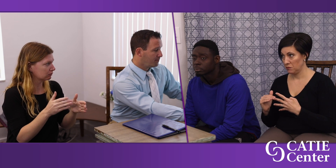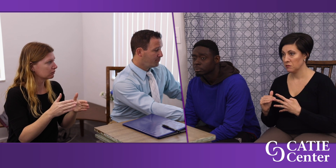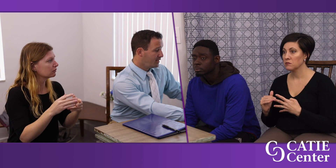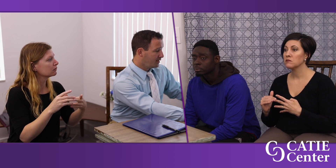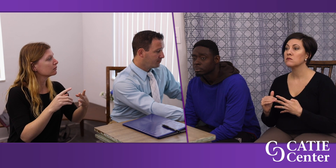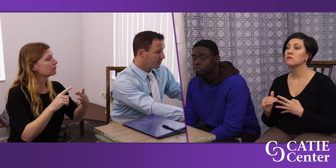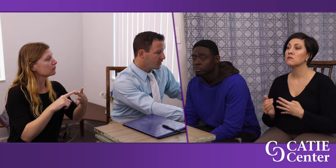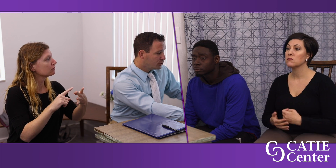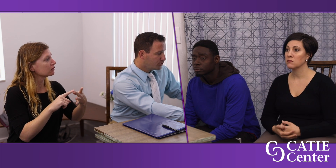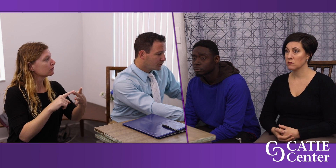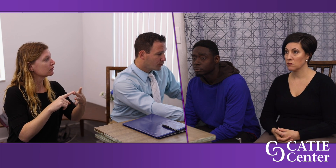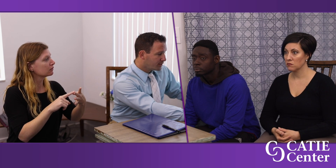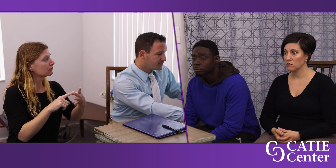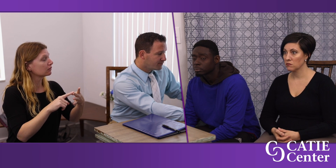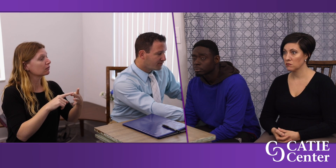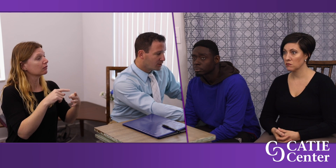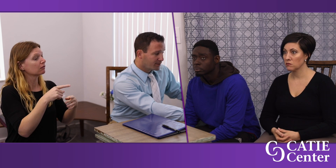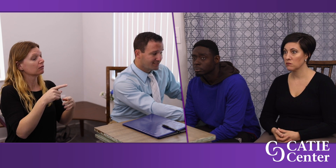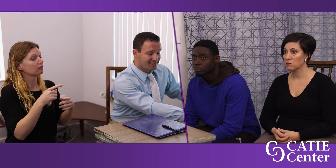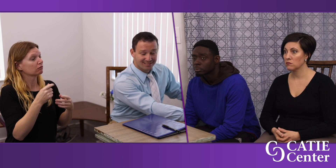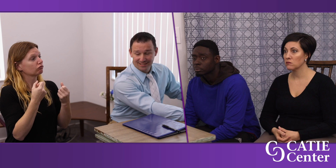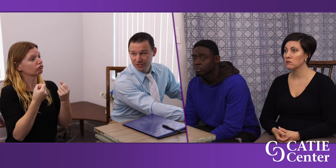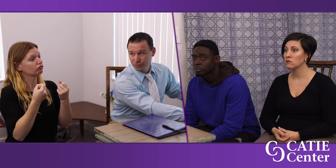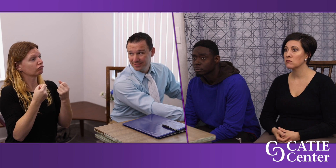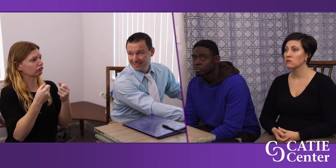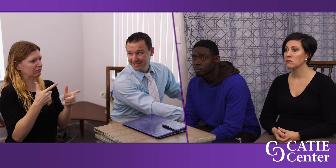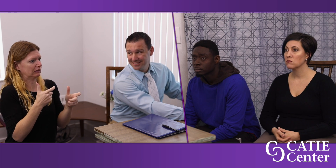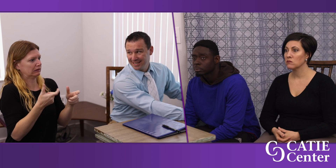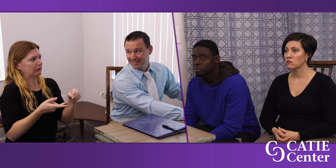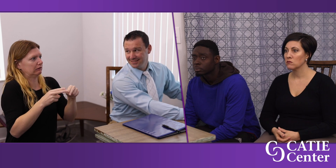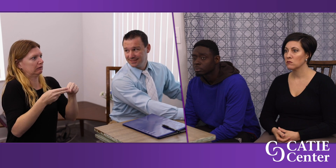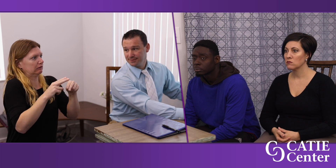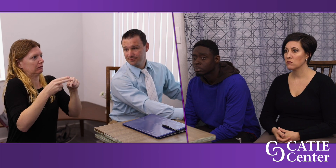B) should increase the following distance to six seconds